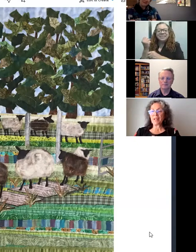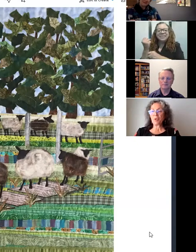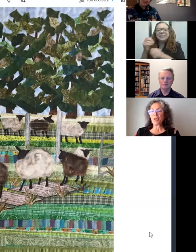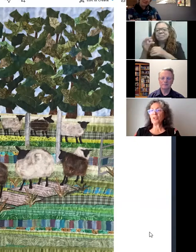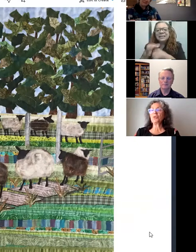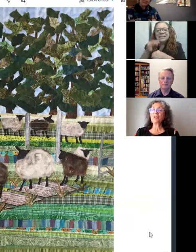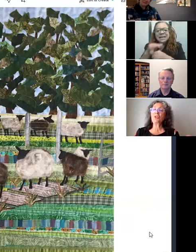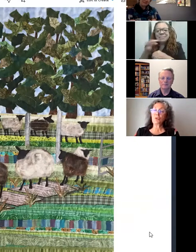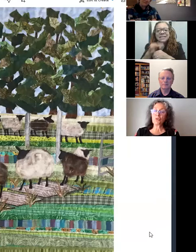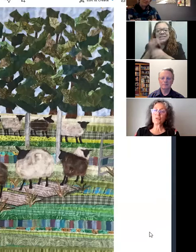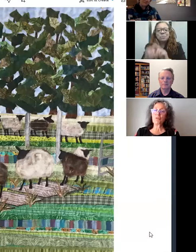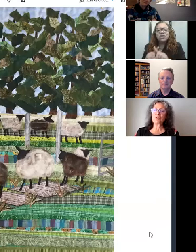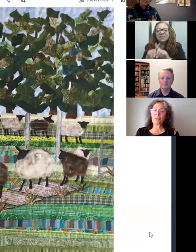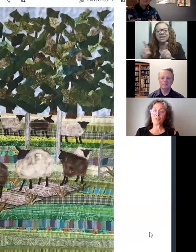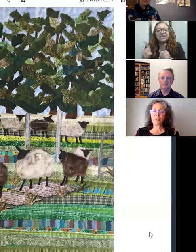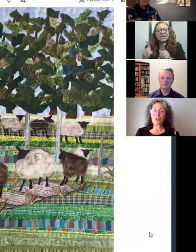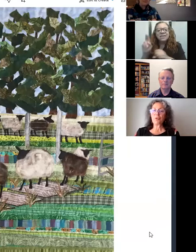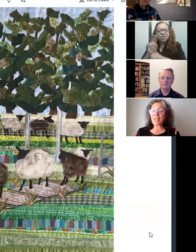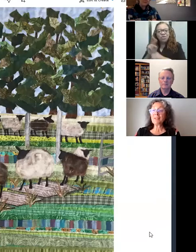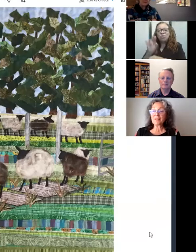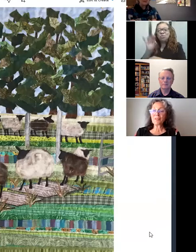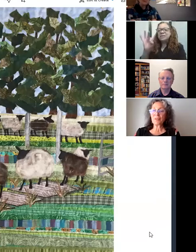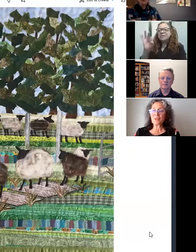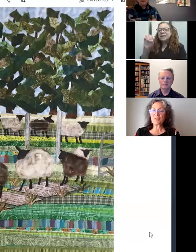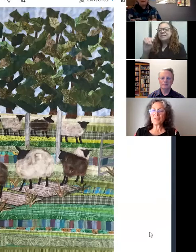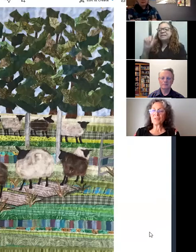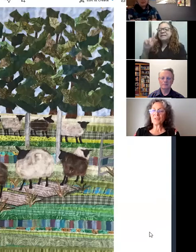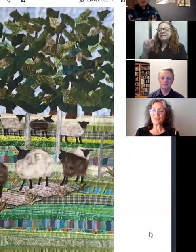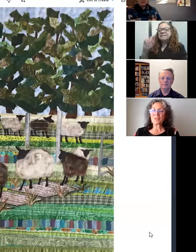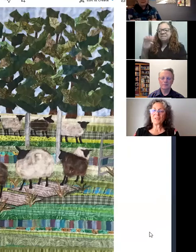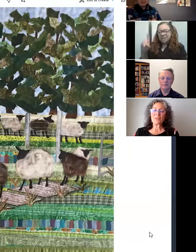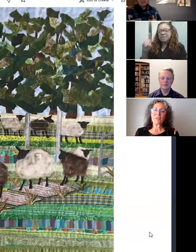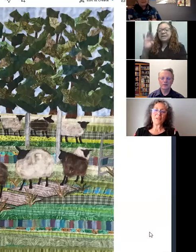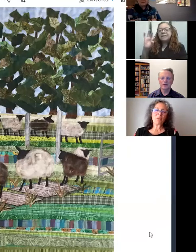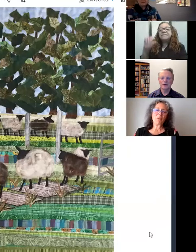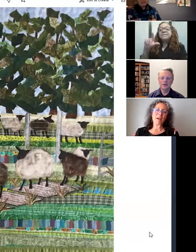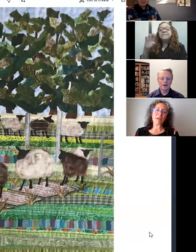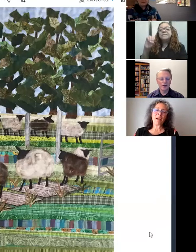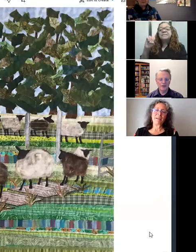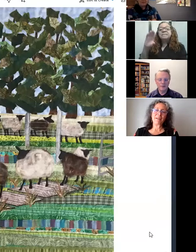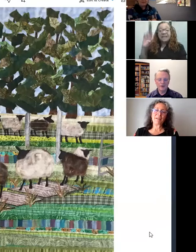but you didn't, you used felted fleece for this? Yes, yeah. Well, looking at the image,